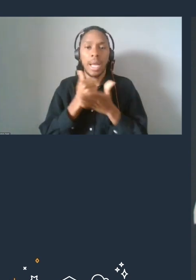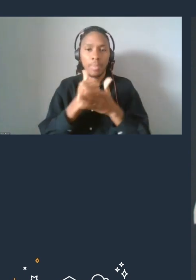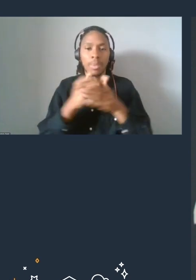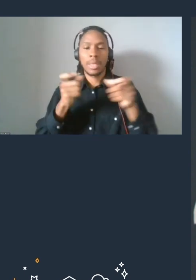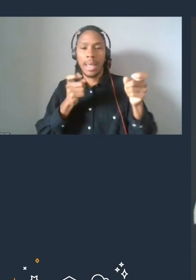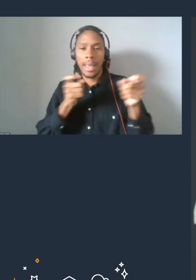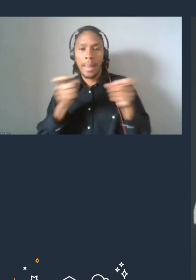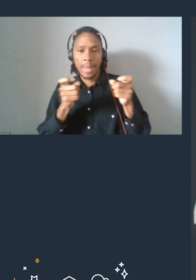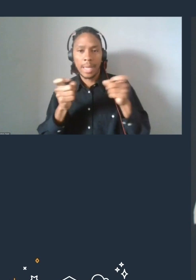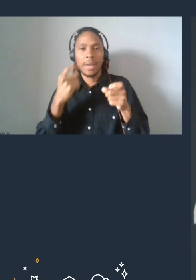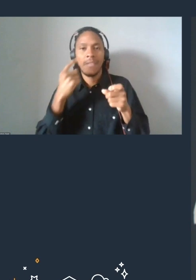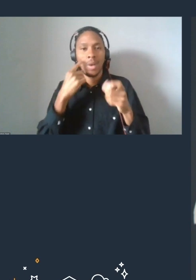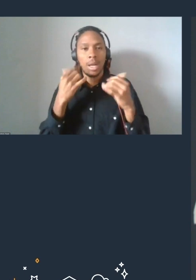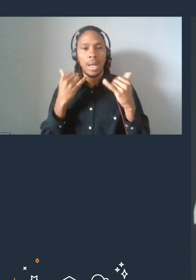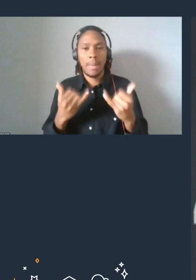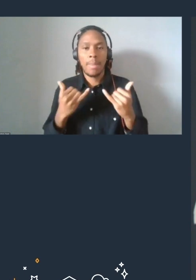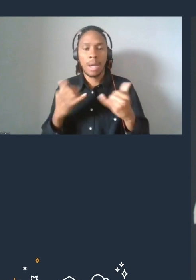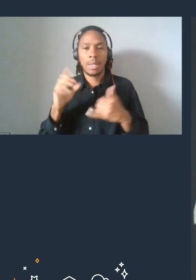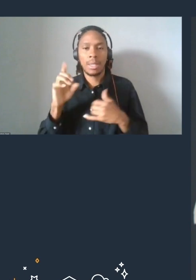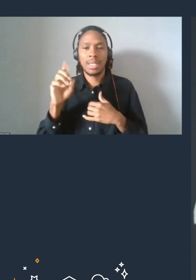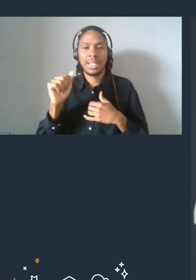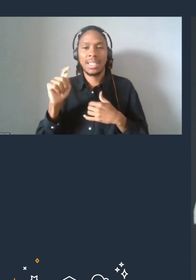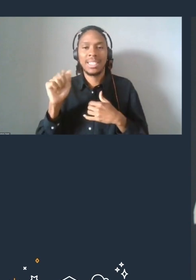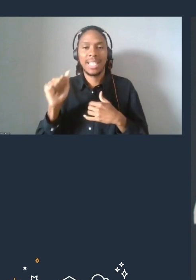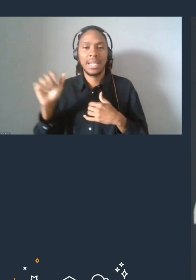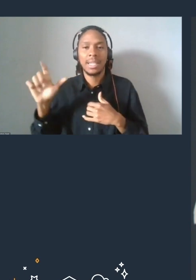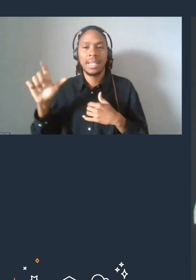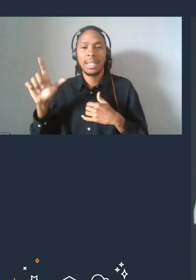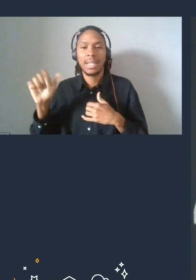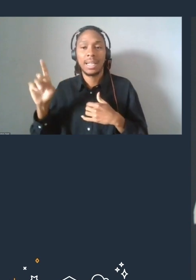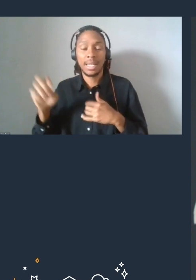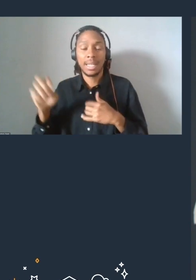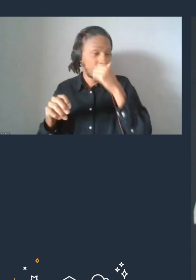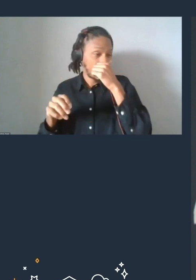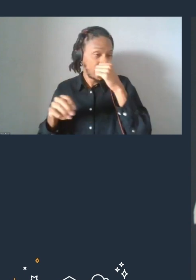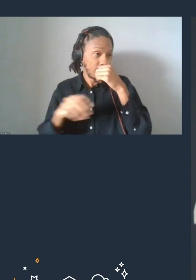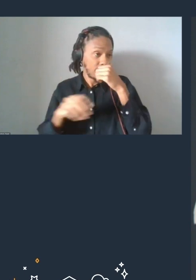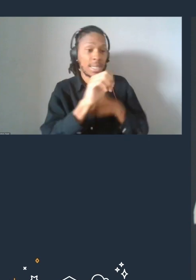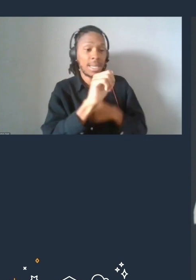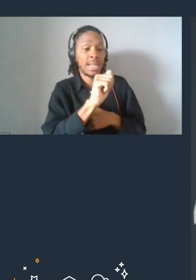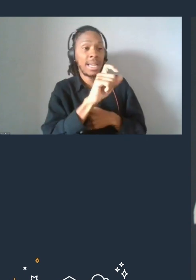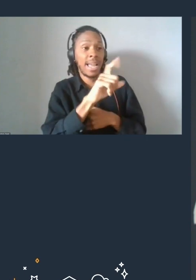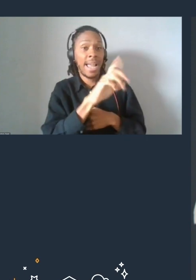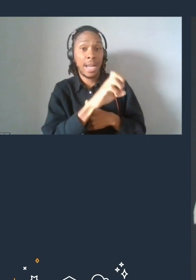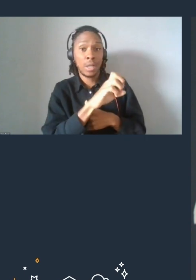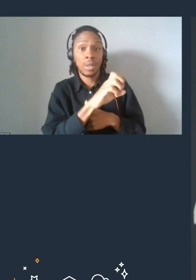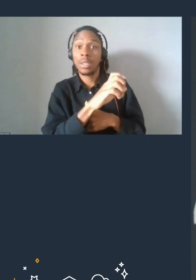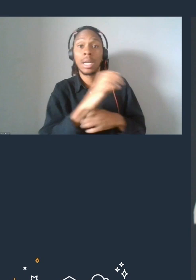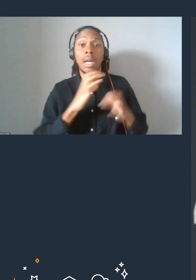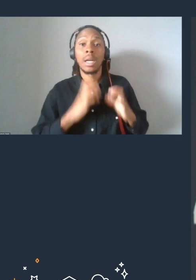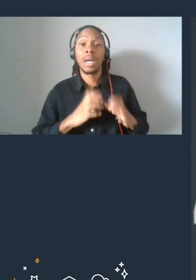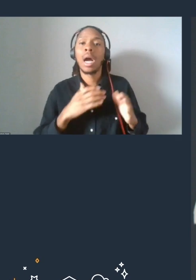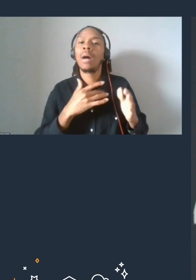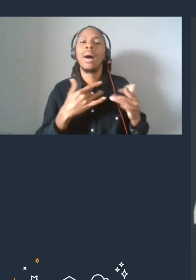for the modern data lake, right? With ACLs, customers would often not be able to manage